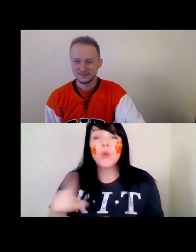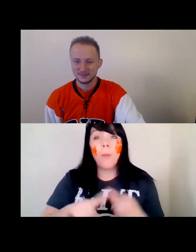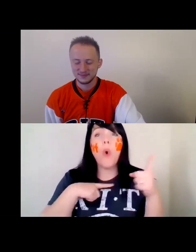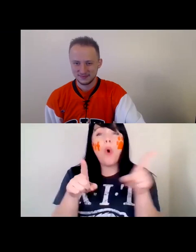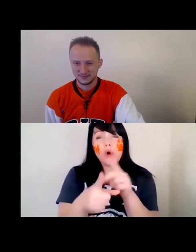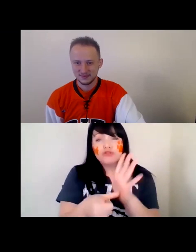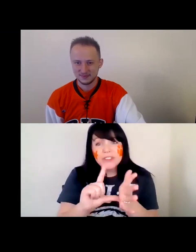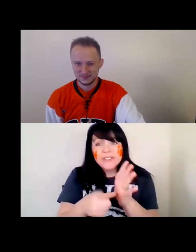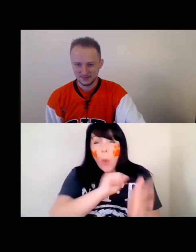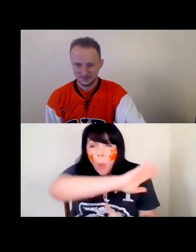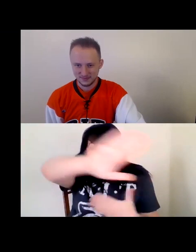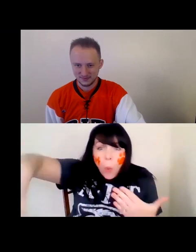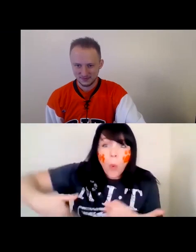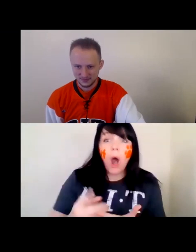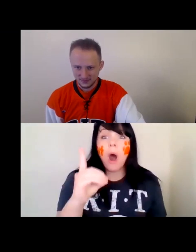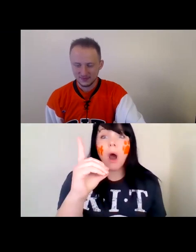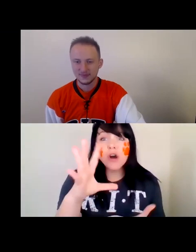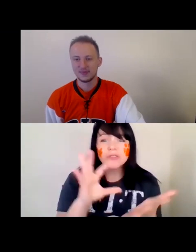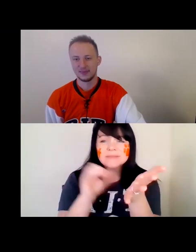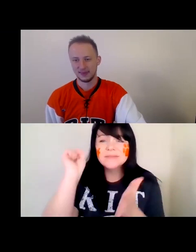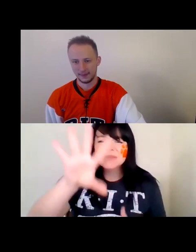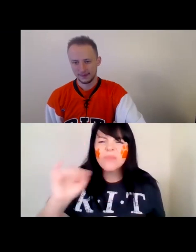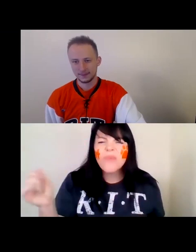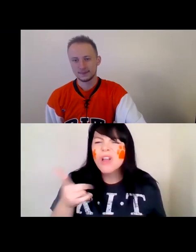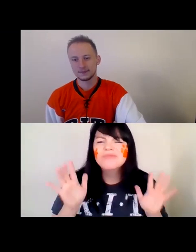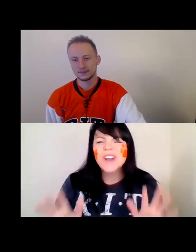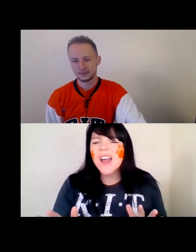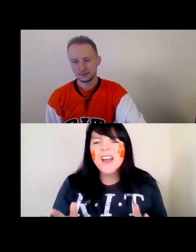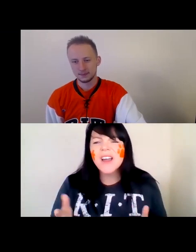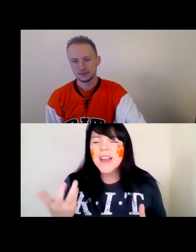Michelle: all 100 Qualifiers, and they were great.